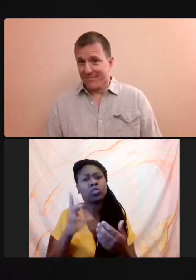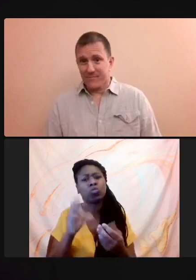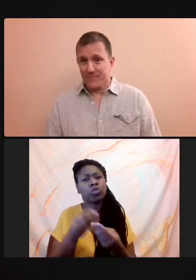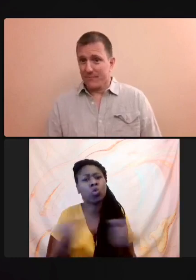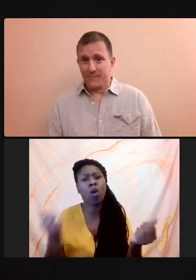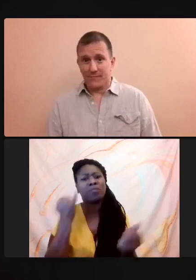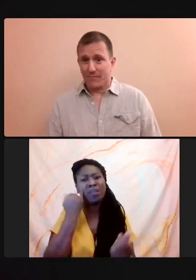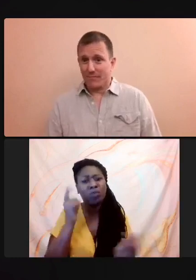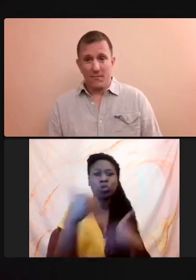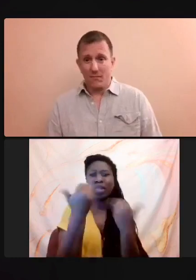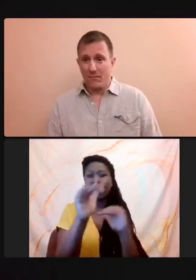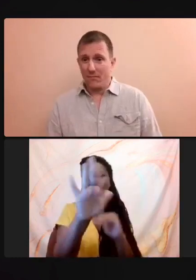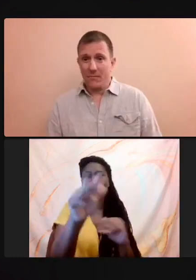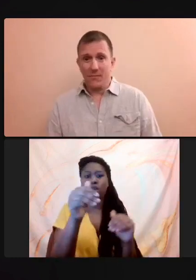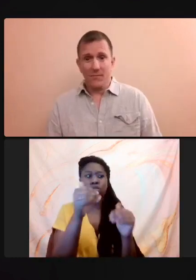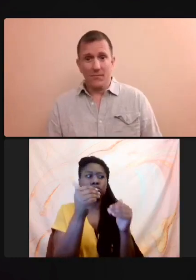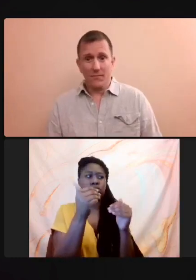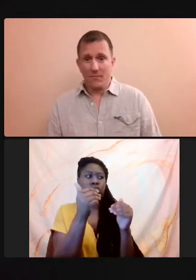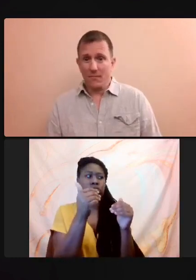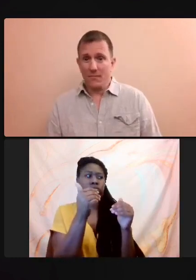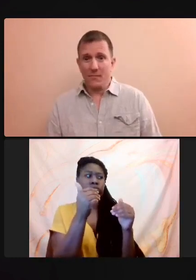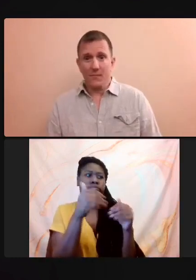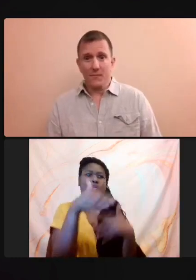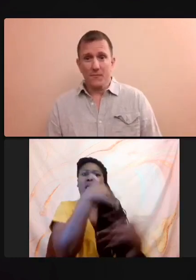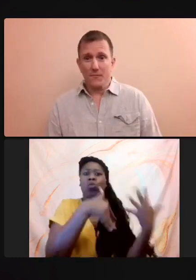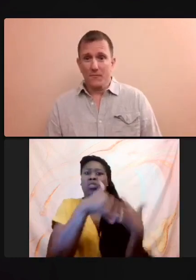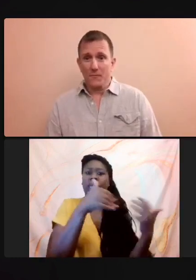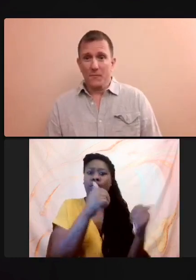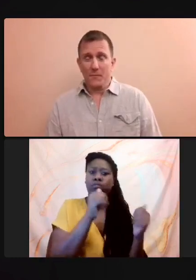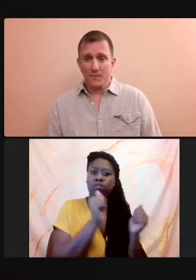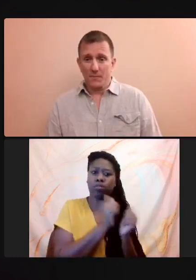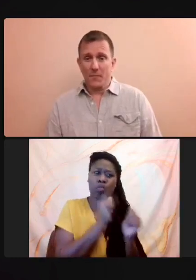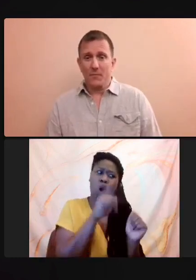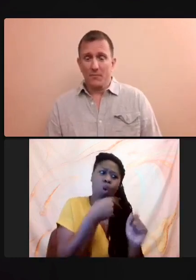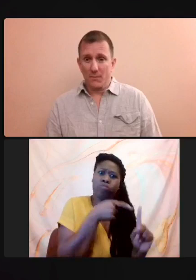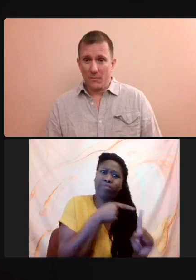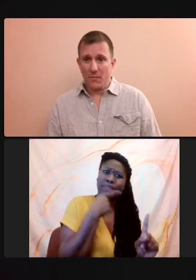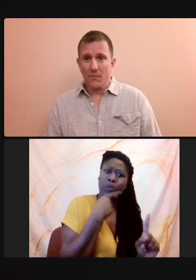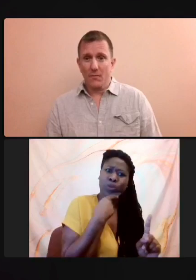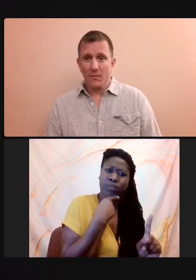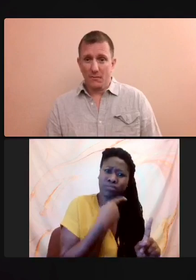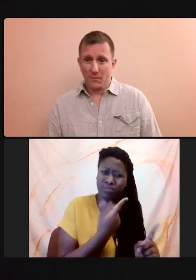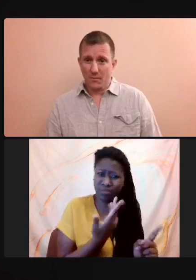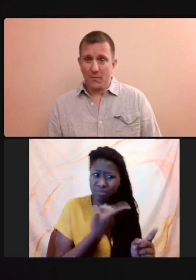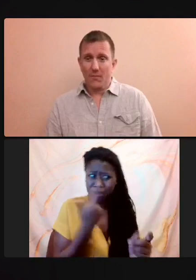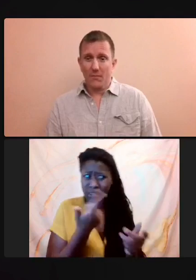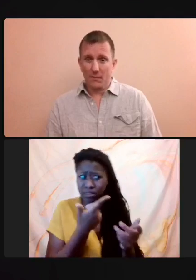And so I said, no, listen, we as a deaf community need to be involved in this practice with interpreters.